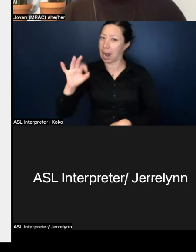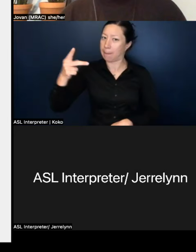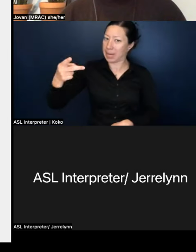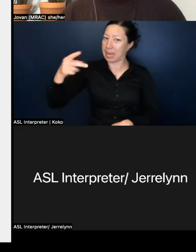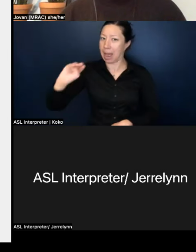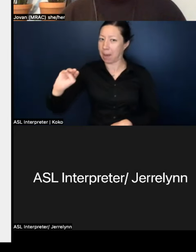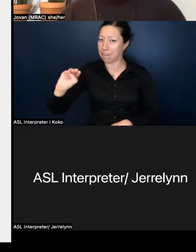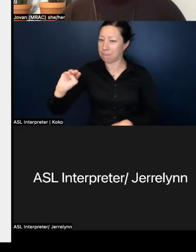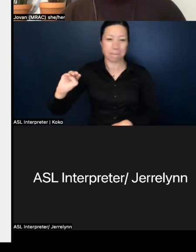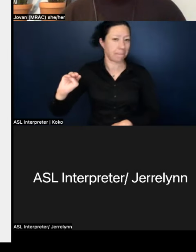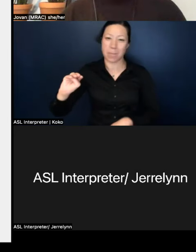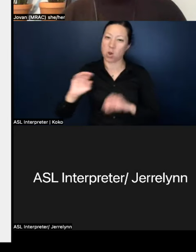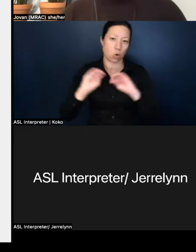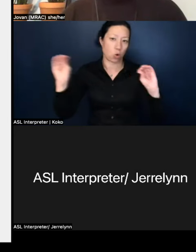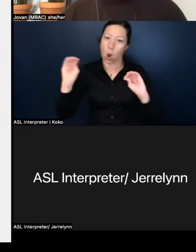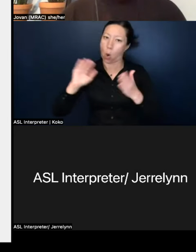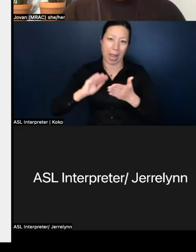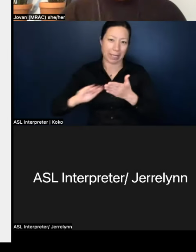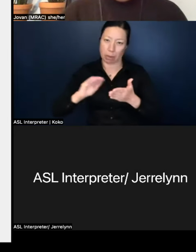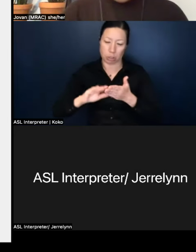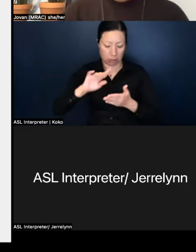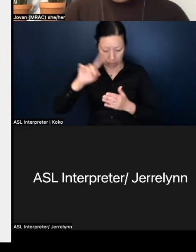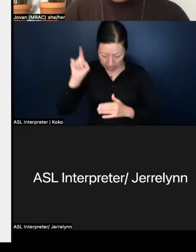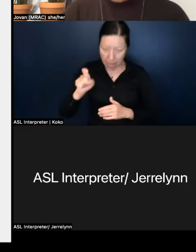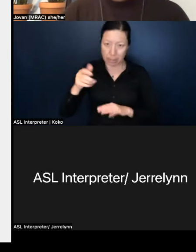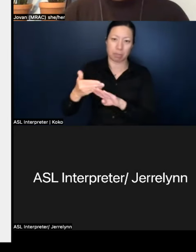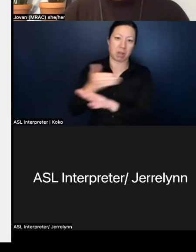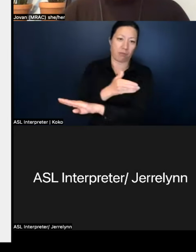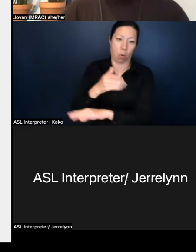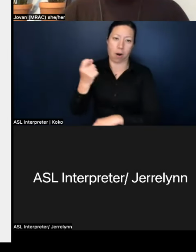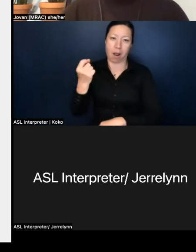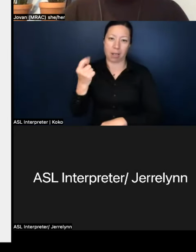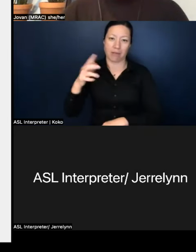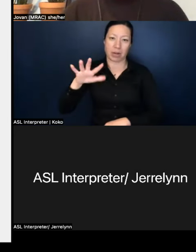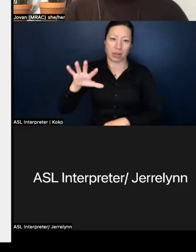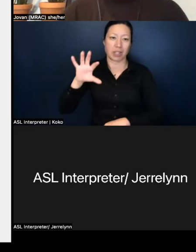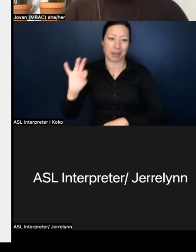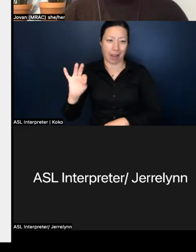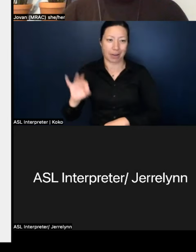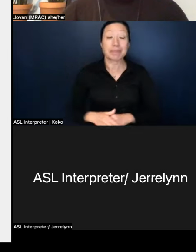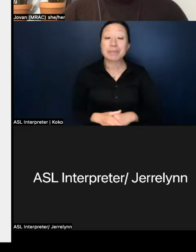After the review and selection process, which I'll describe later as well, award notifications